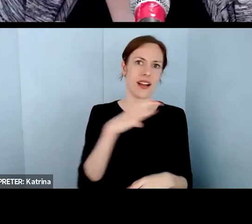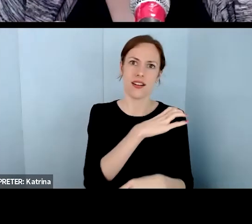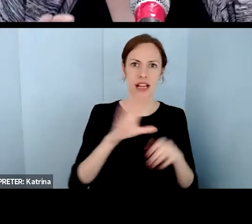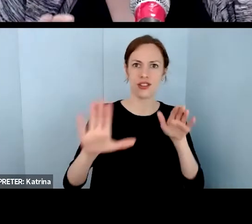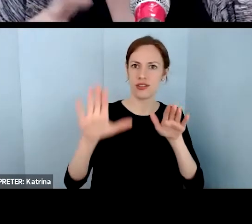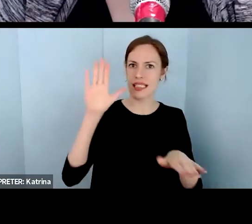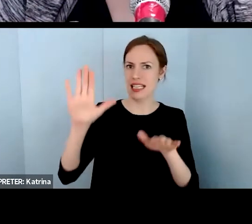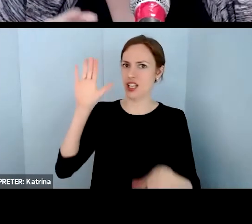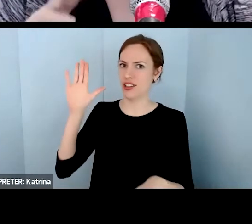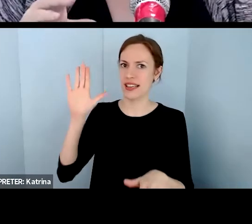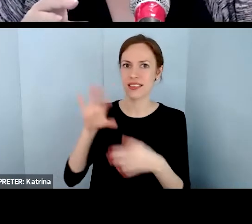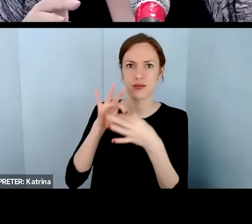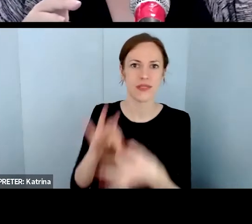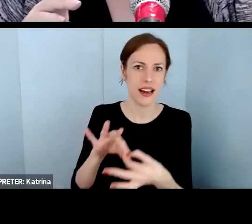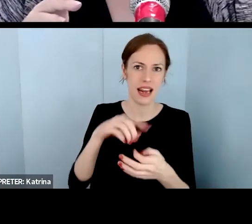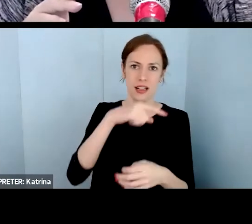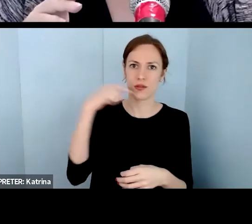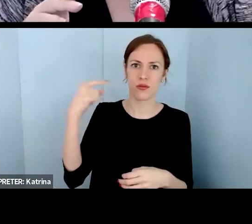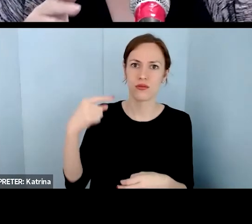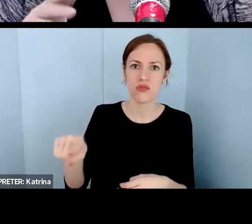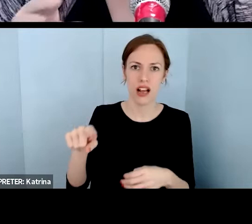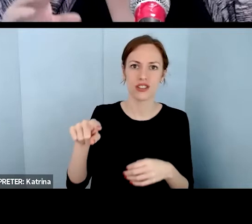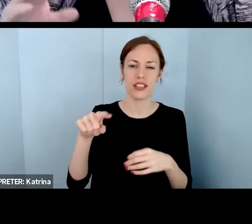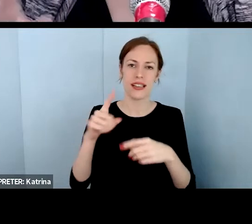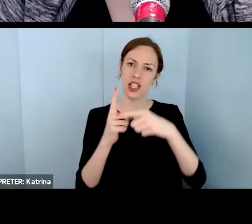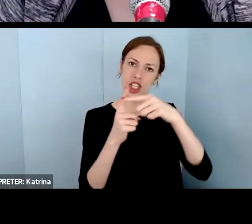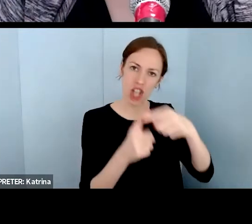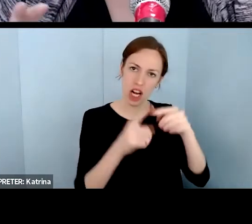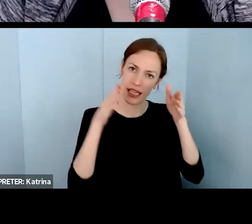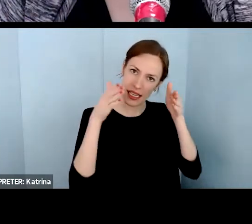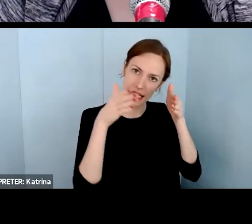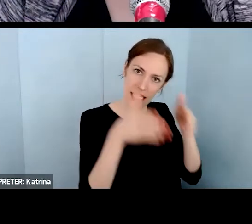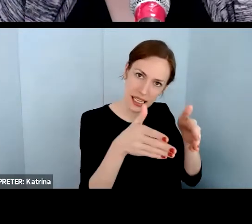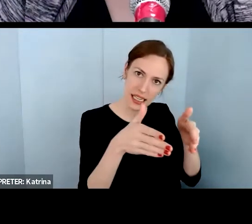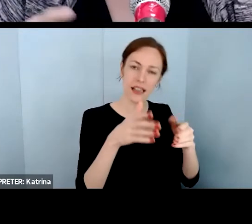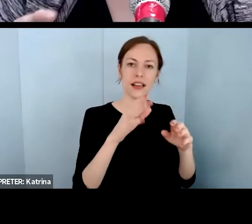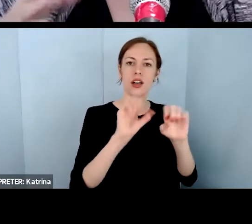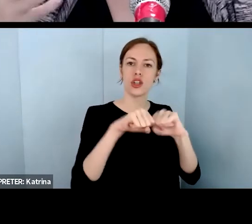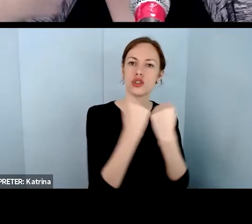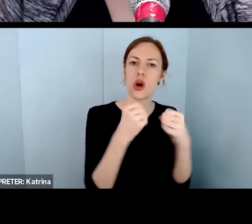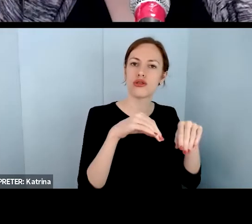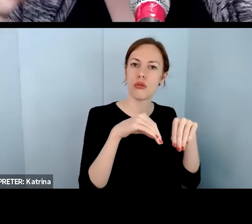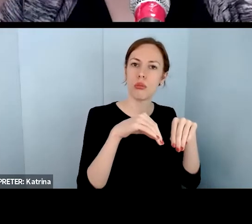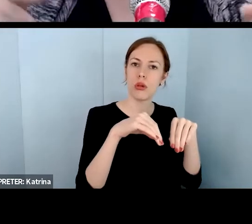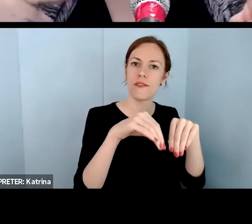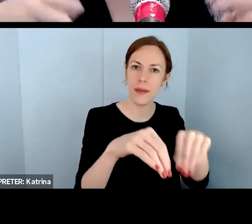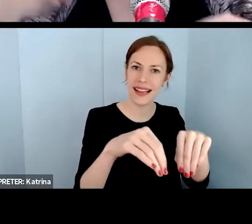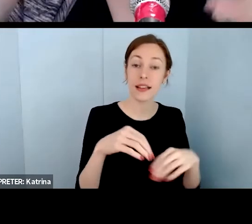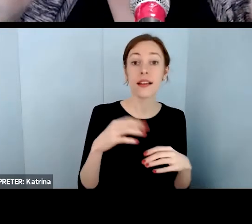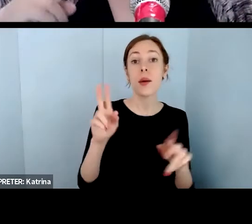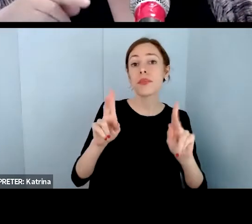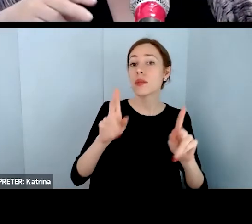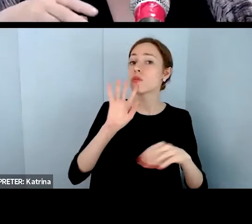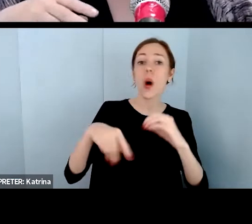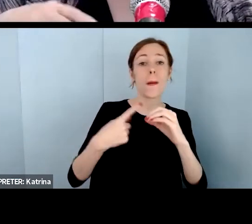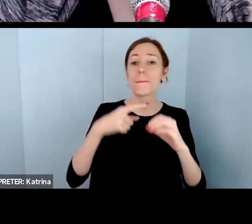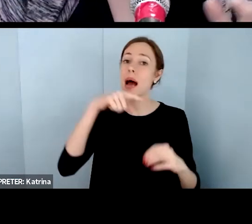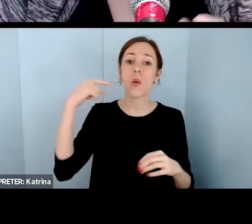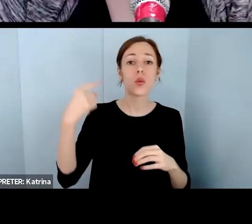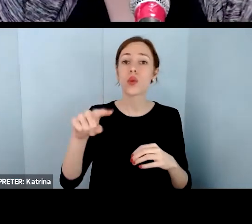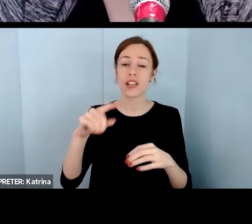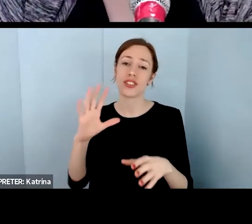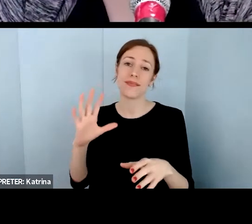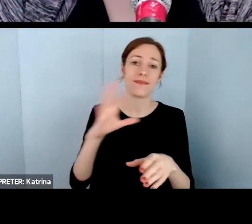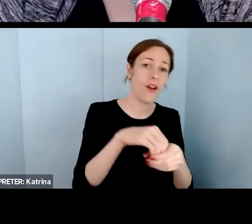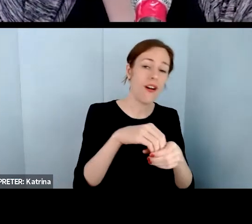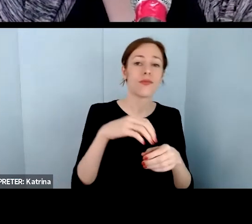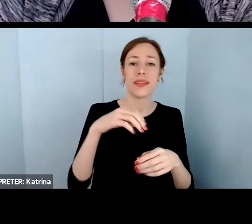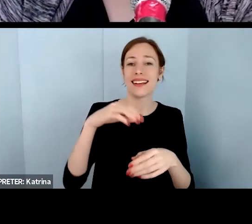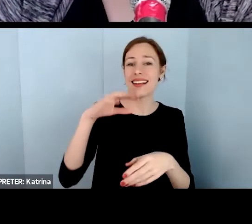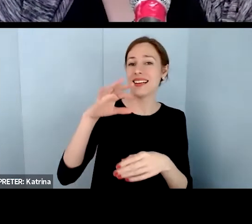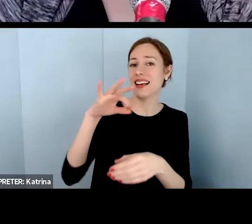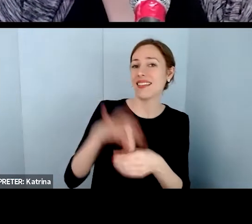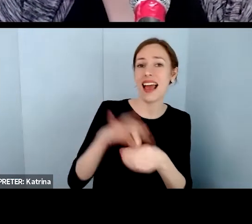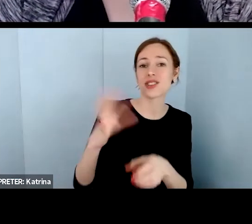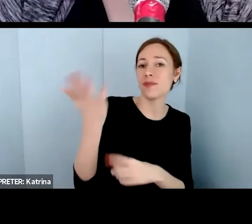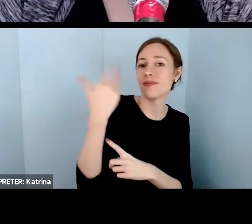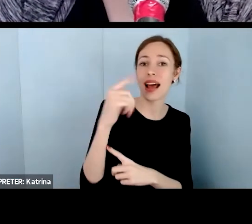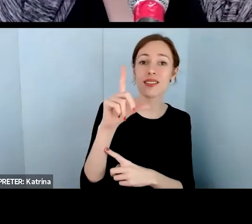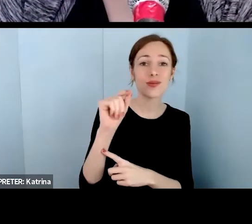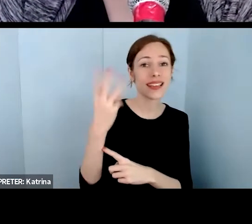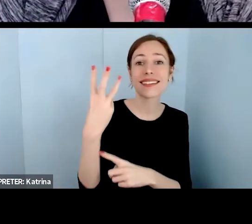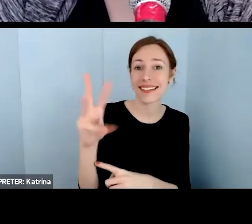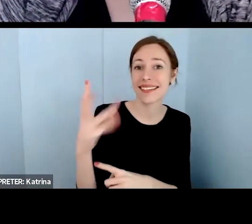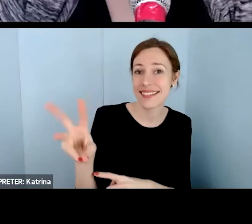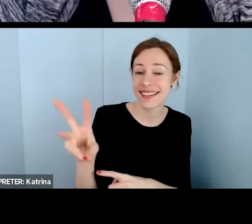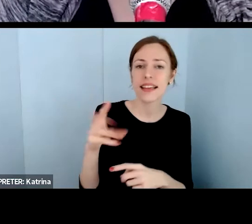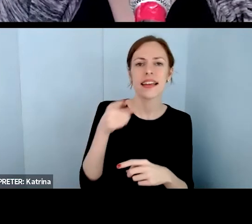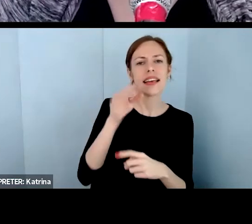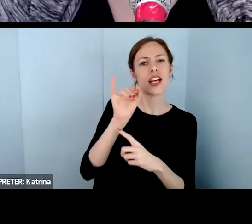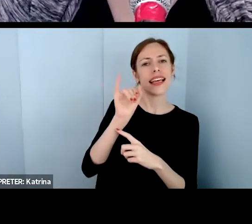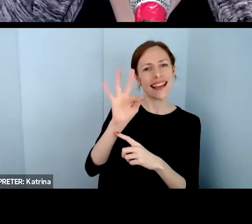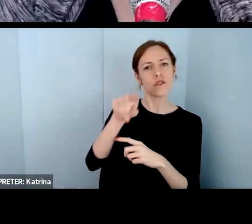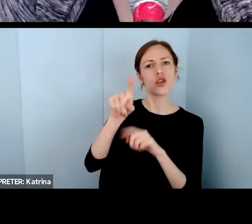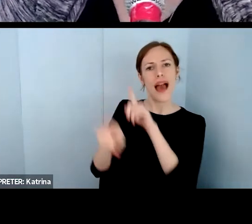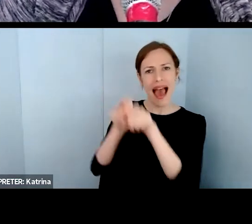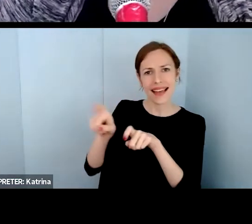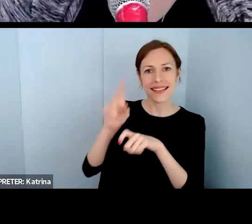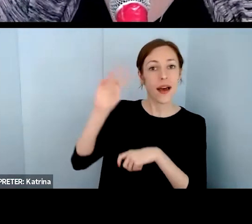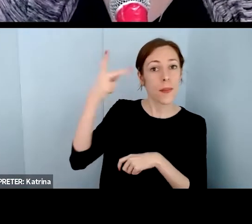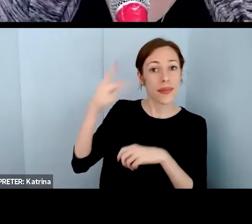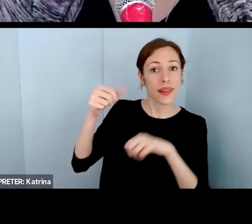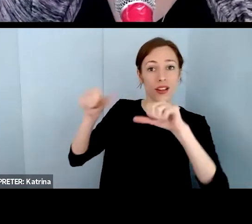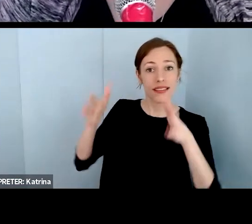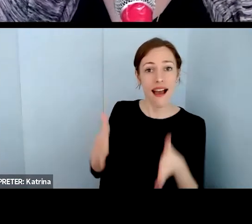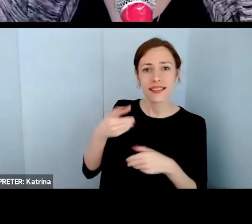of US based social movements during the election when people's talk about Russian meddling in the US election back in 2016 there, you know, if you talk to political scientists they're going to be like it didn't do anything, didn't make anybody vote differently.